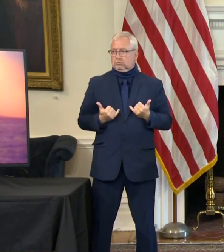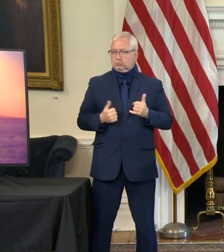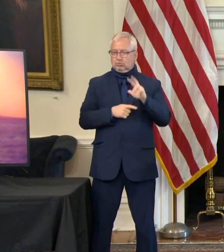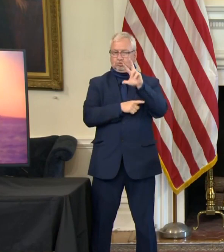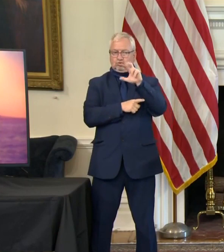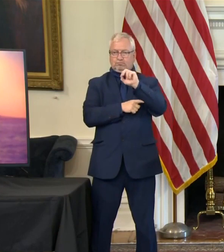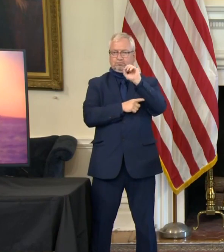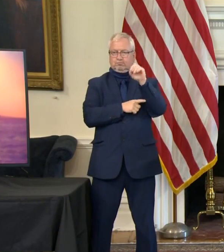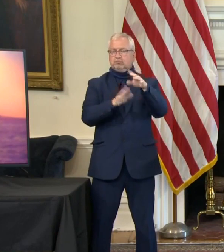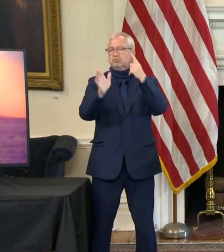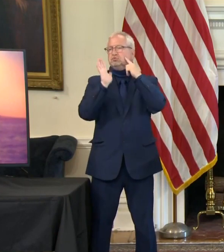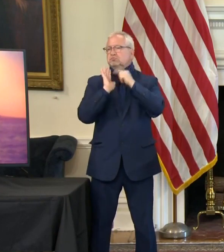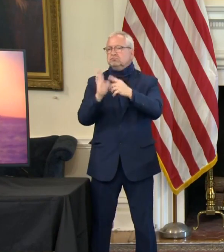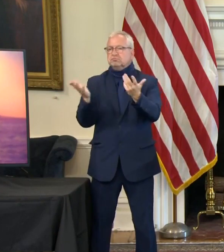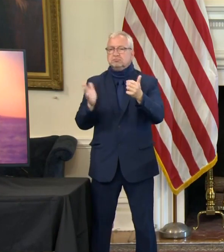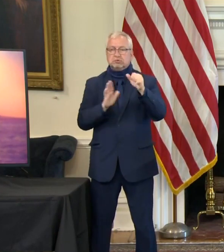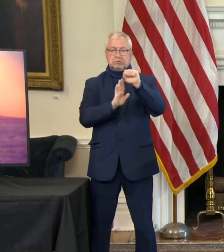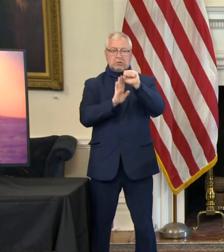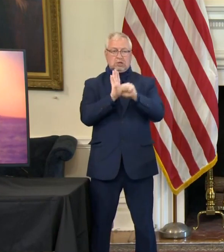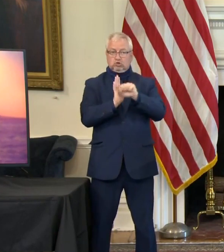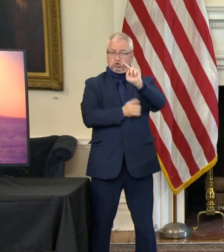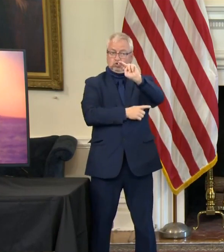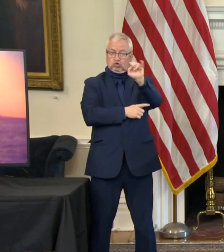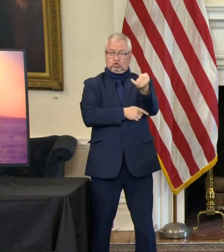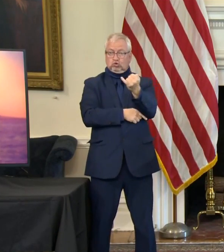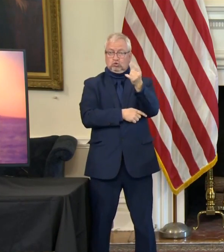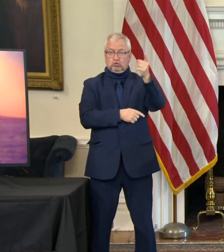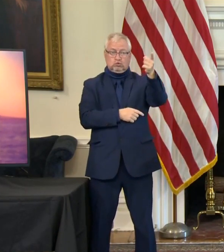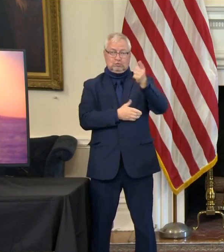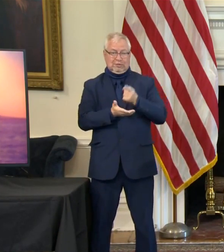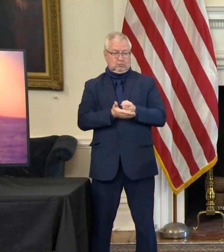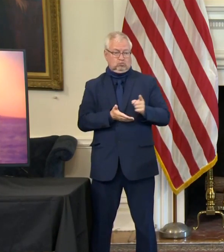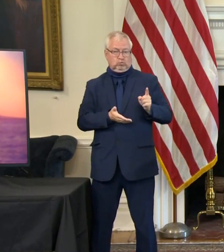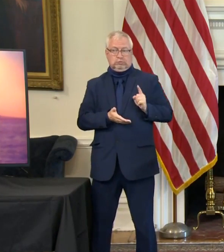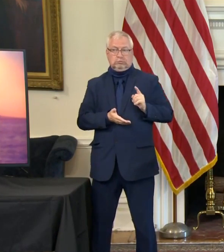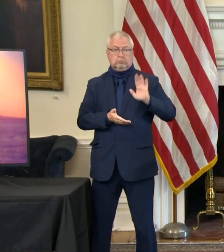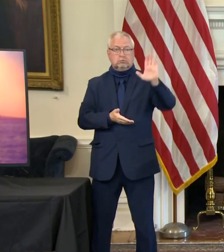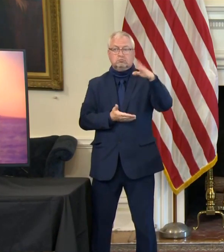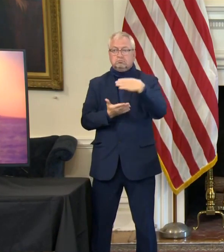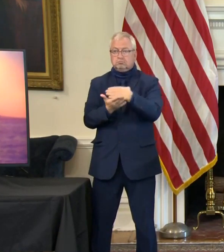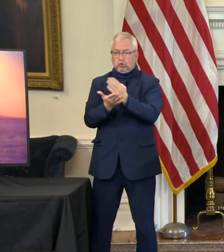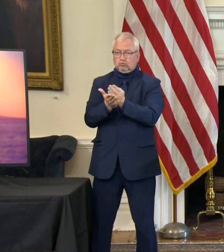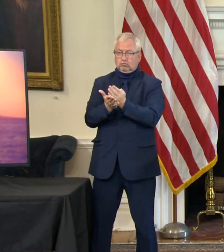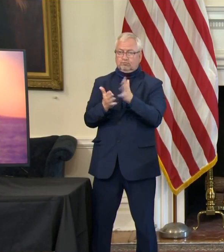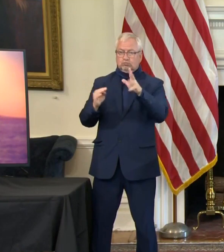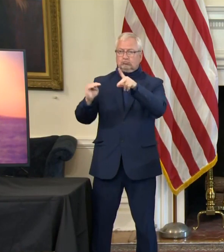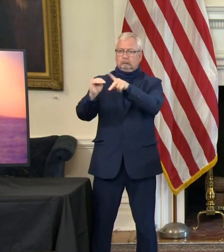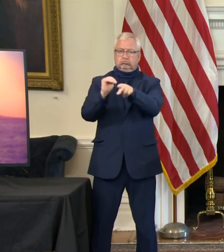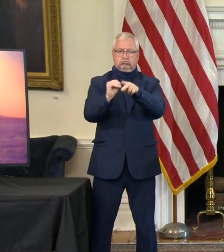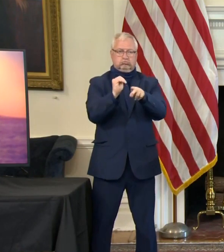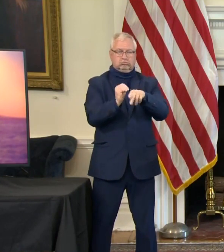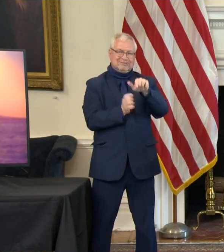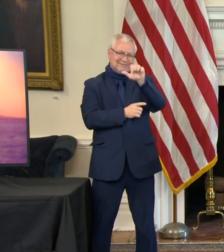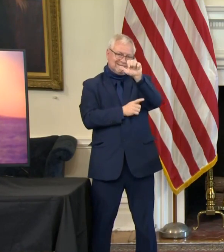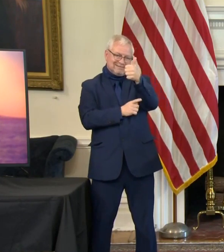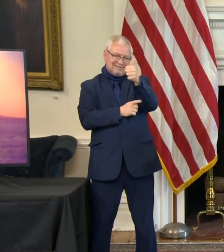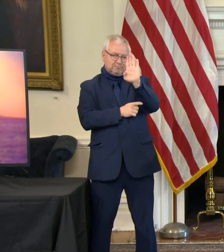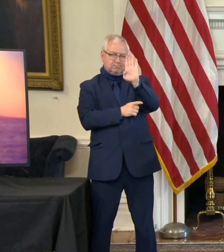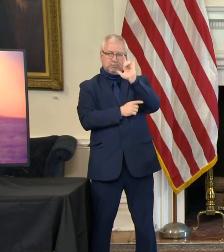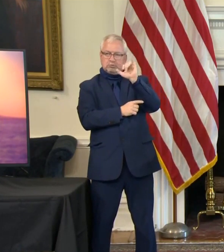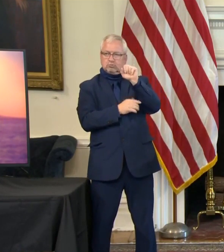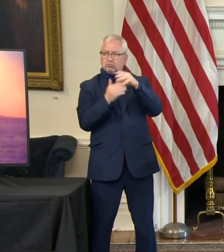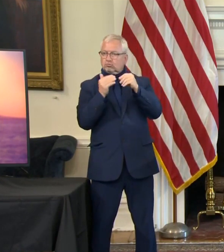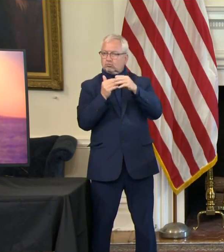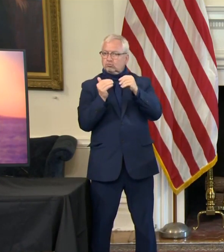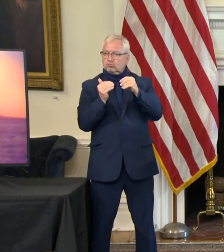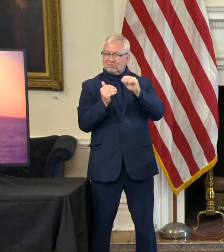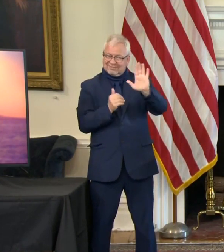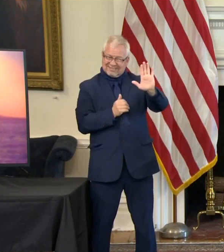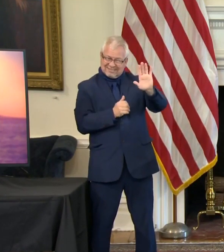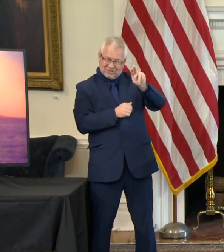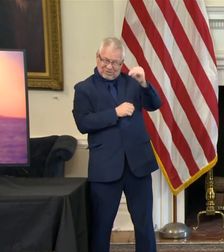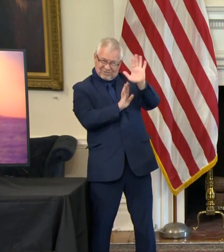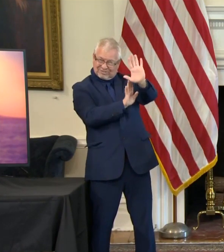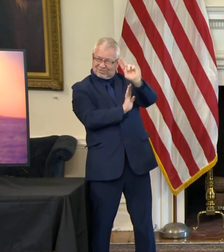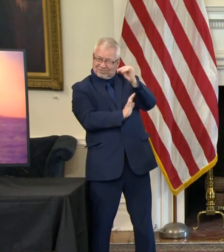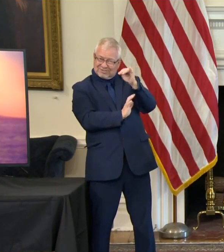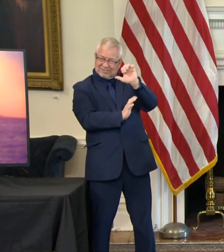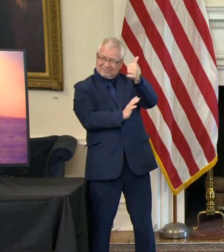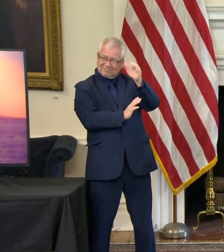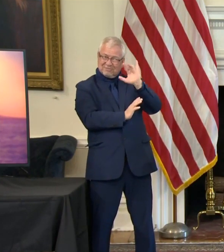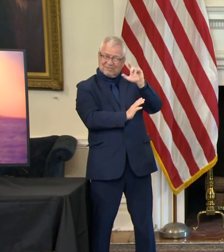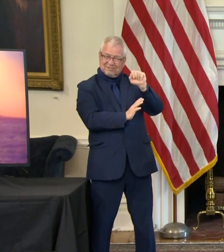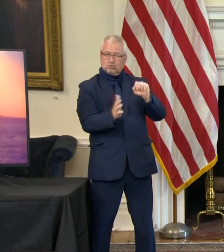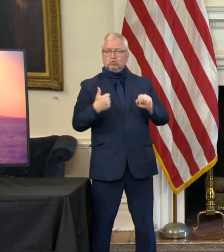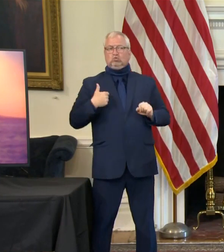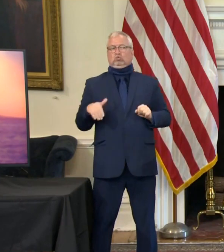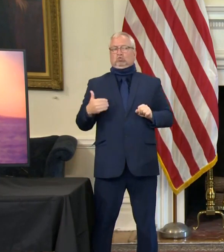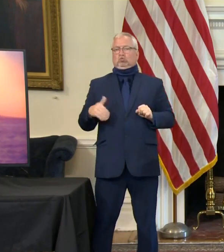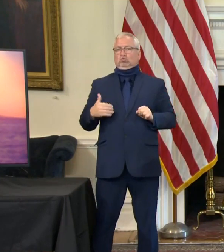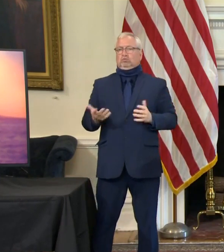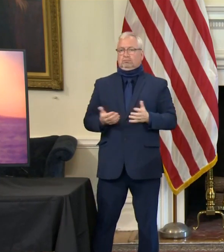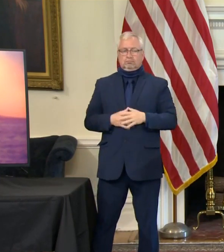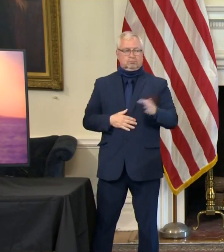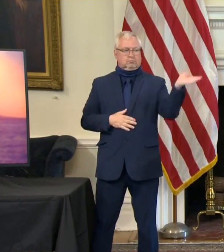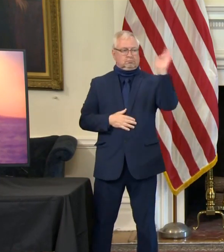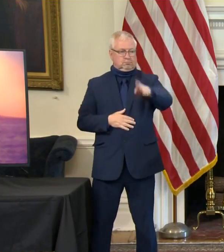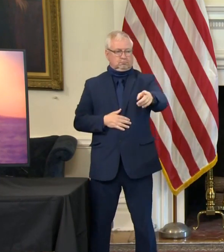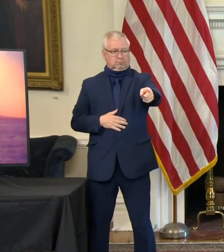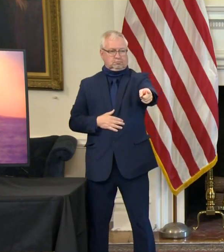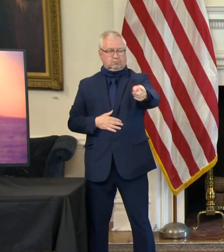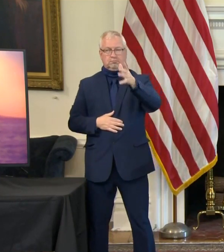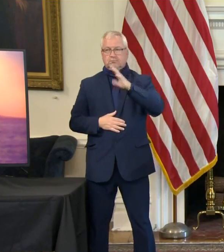I THINK IF YOU LOOK AT THE STATE OF NEW JERSEY, GOVERNOR PHIL MURPHY LAST WEEK HE CUT HIS BUDGET BY $10 BILLION AT HIS BUDGET IS AROUND THE SAME SIZE AS OURS.